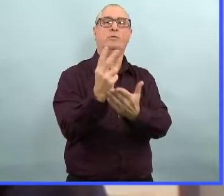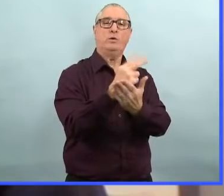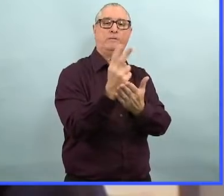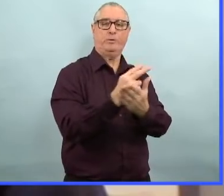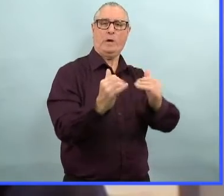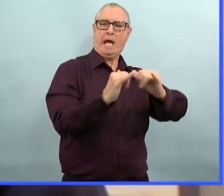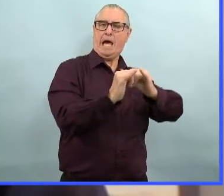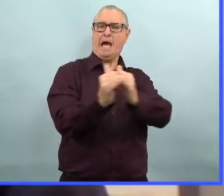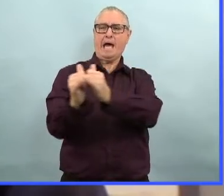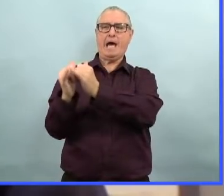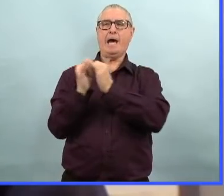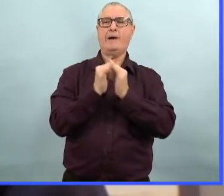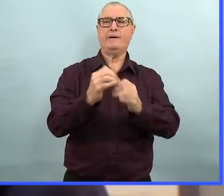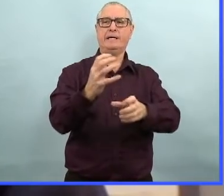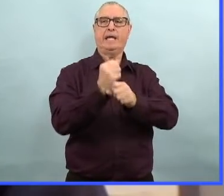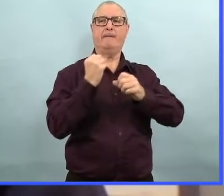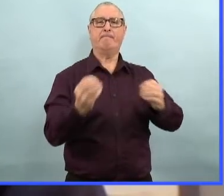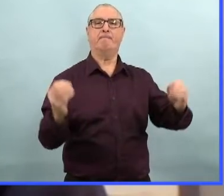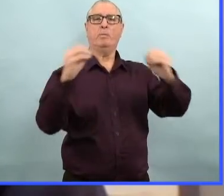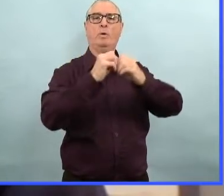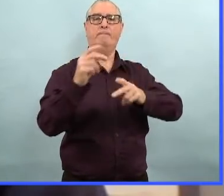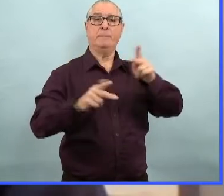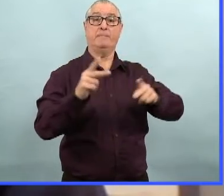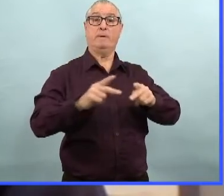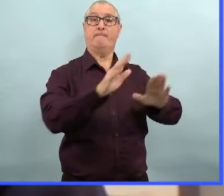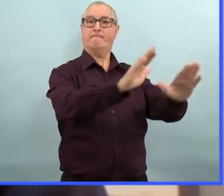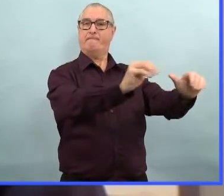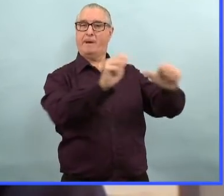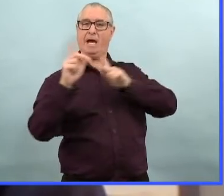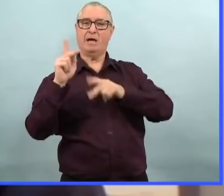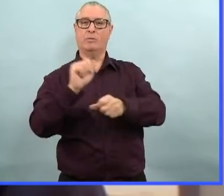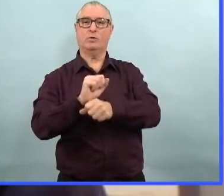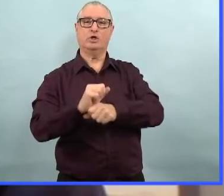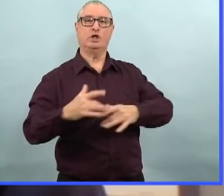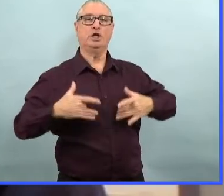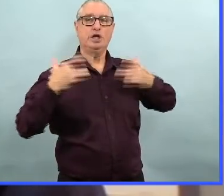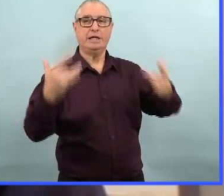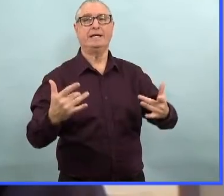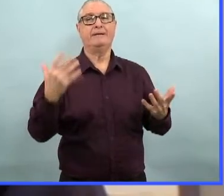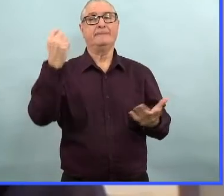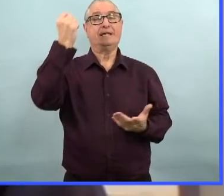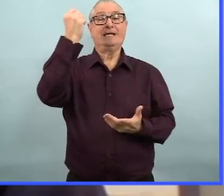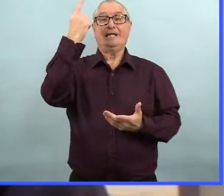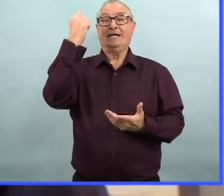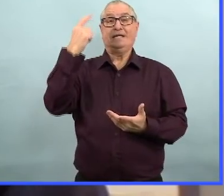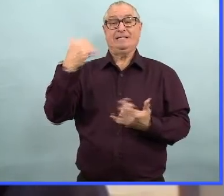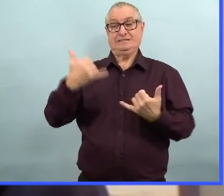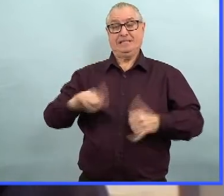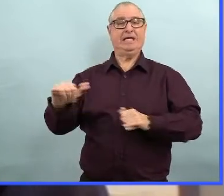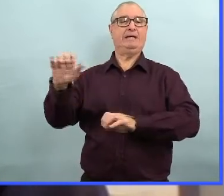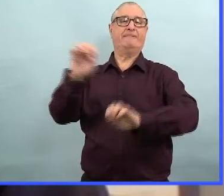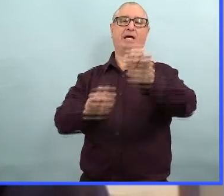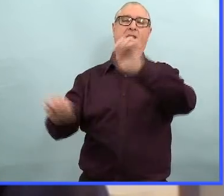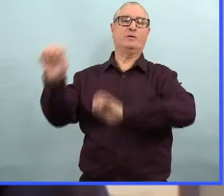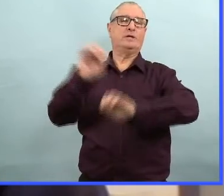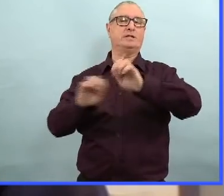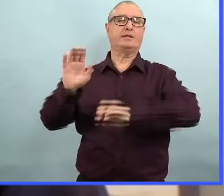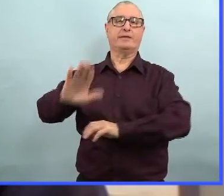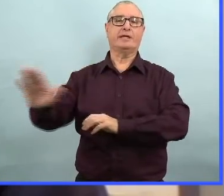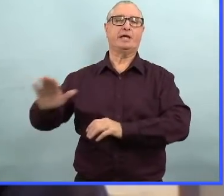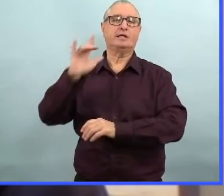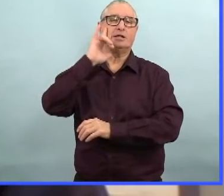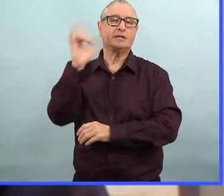possible we know we have a highly controlled environment there with ppe with other you know